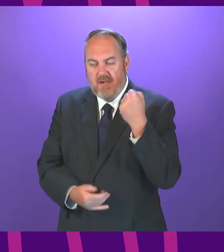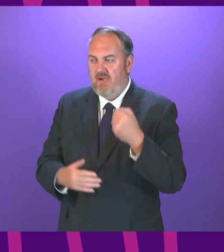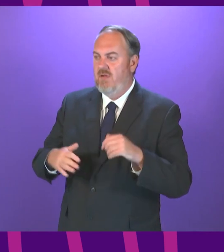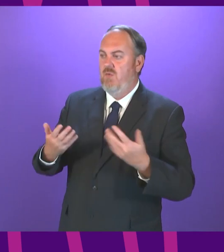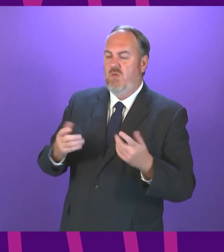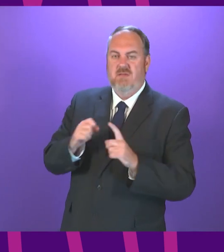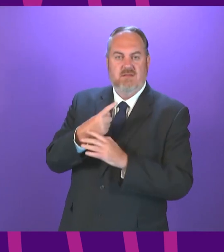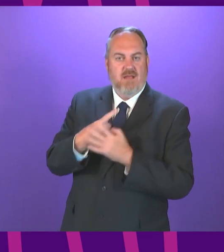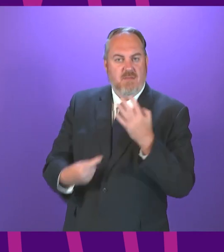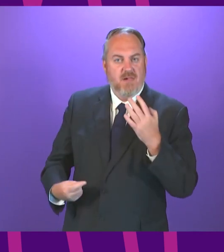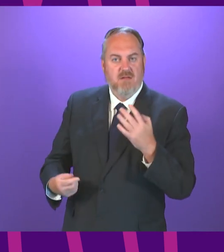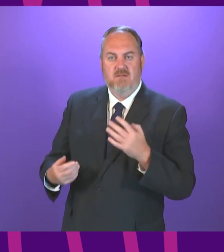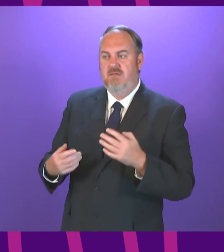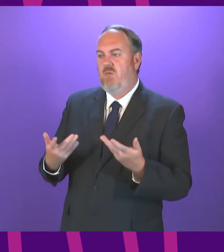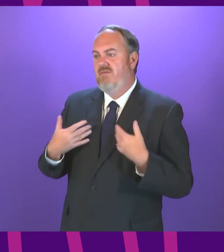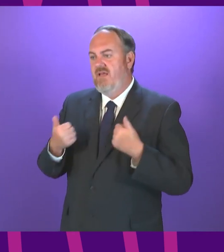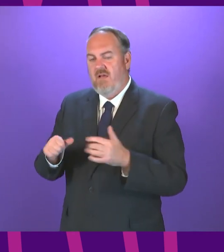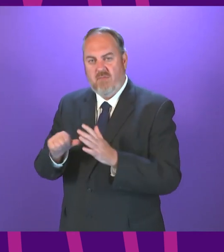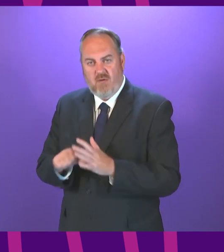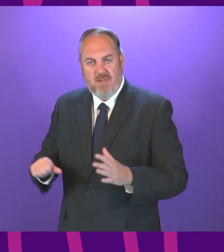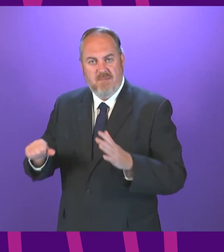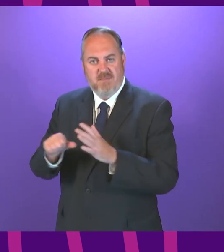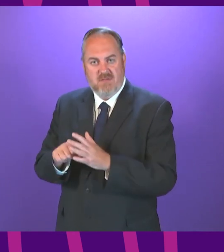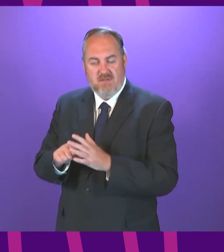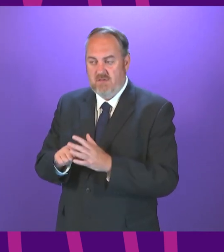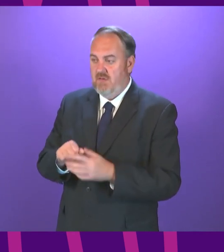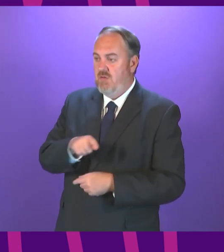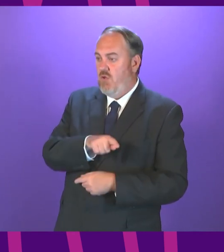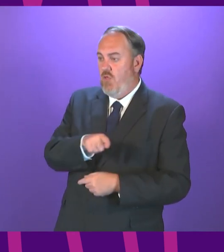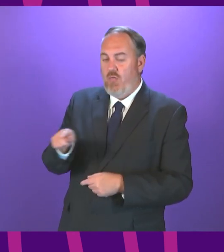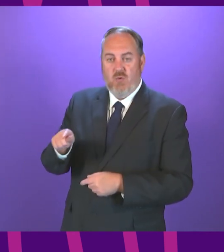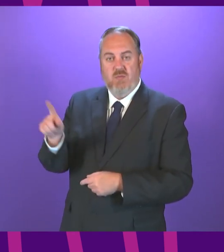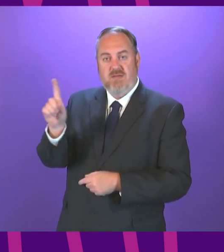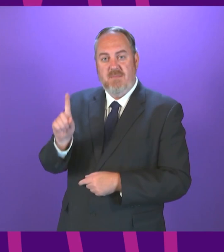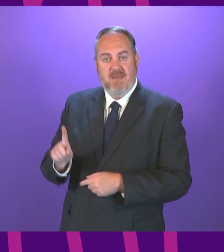getting the virus, either because of their conditions or because of the treatments that they are on. Some people in those categories will not even be able to get vaccinated.